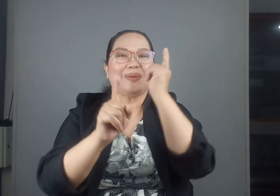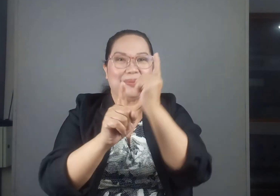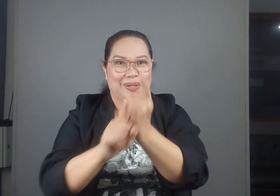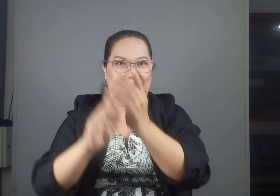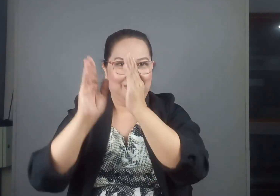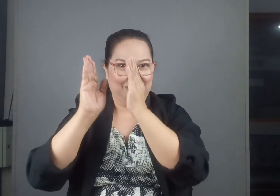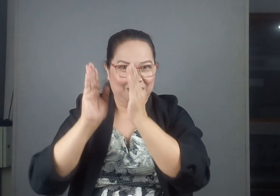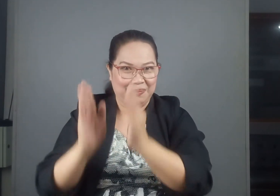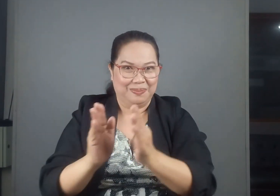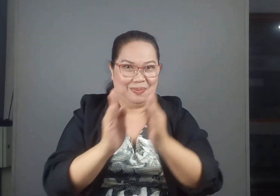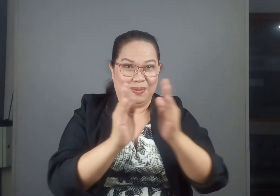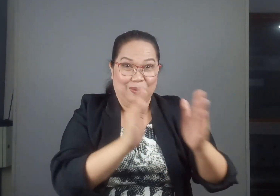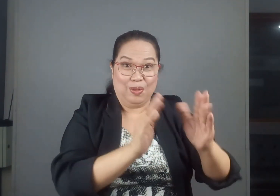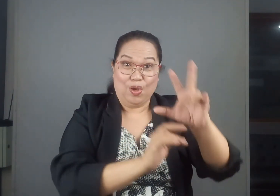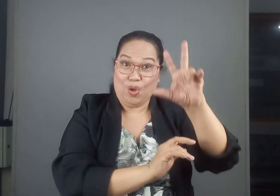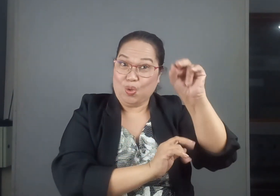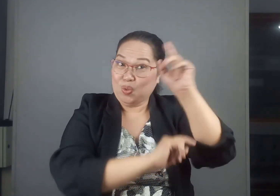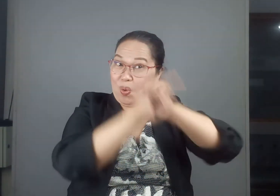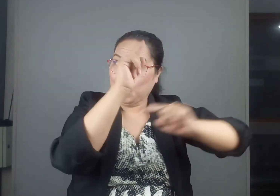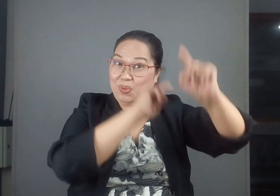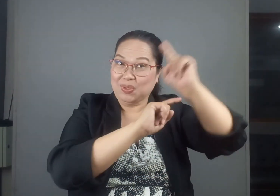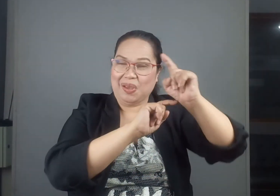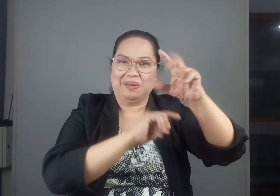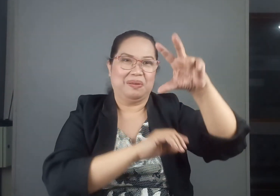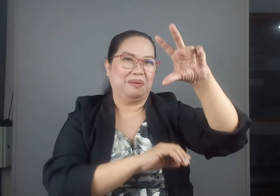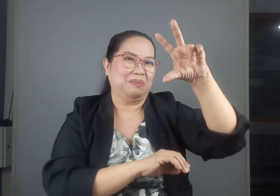No signing, equals to no points.